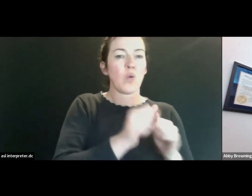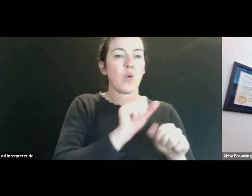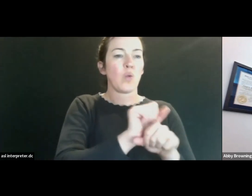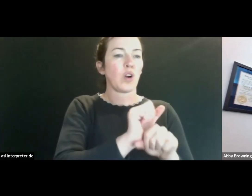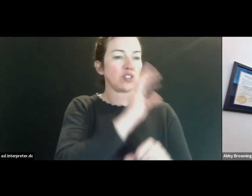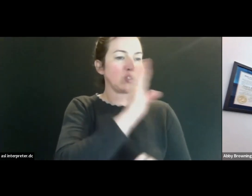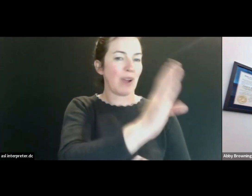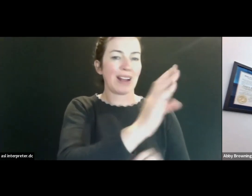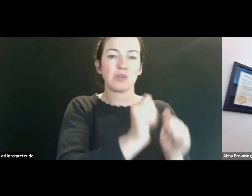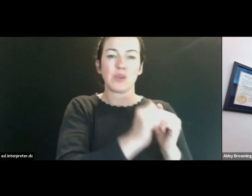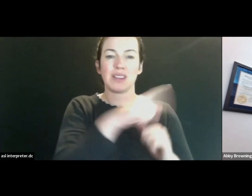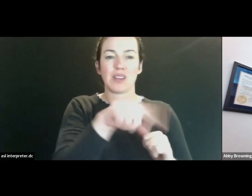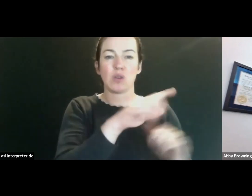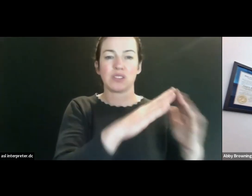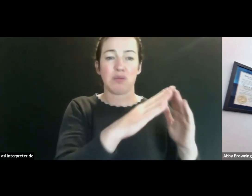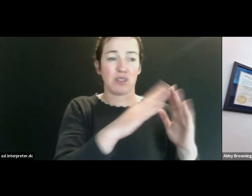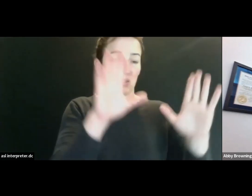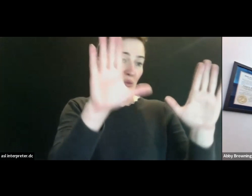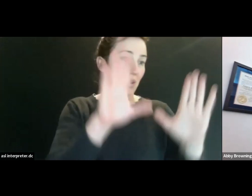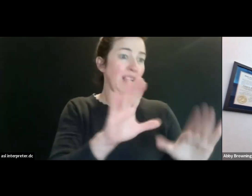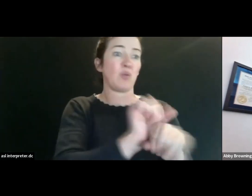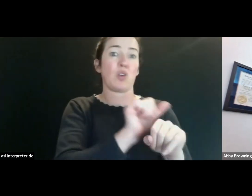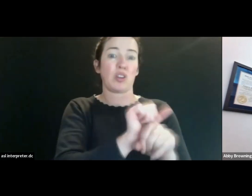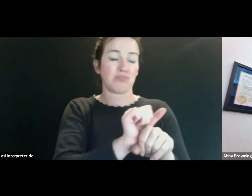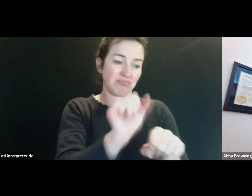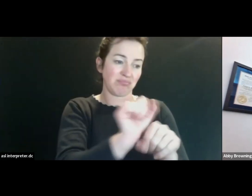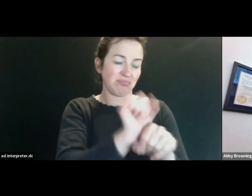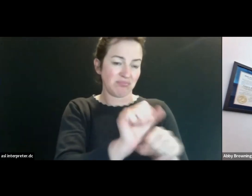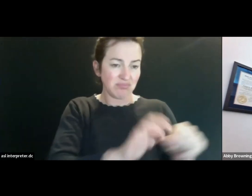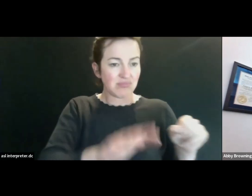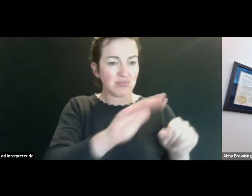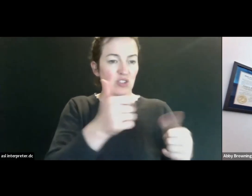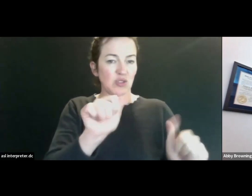And they're doing great work out in the field and trying to reach the different communities